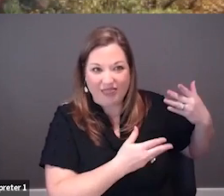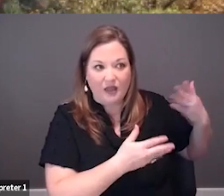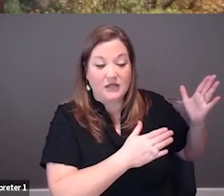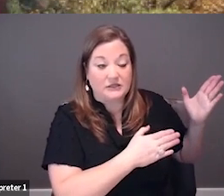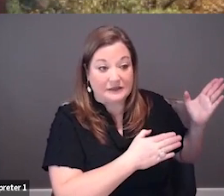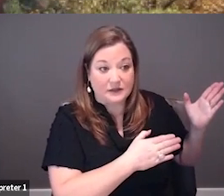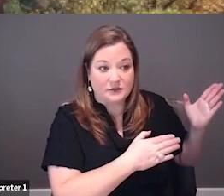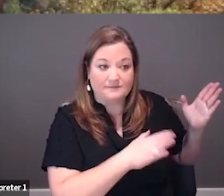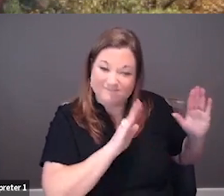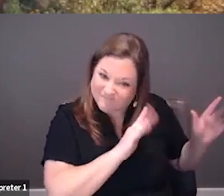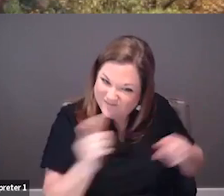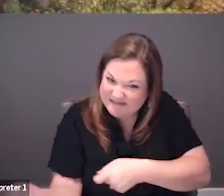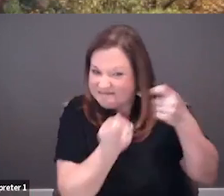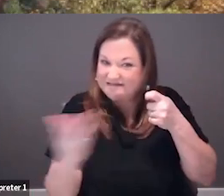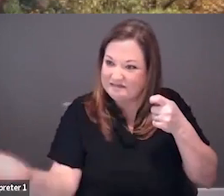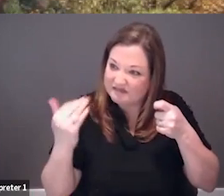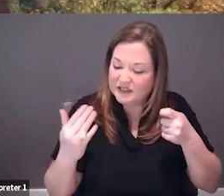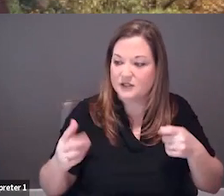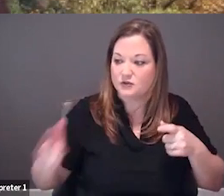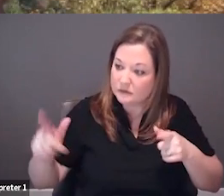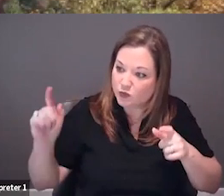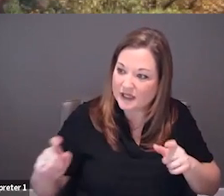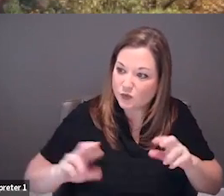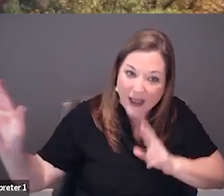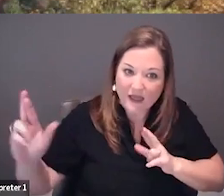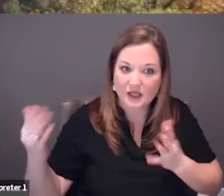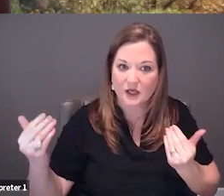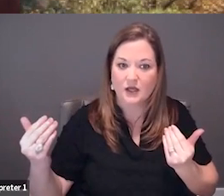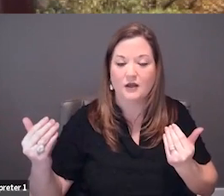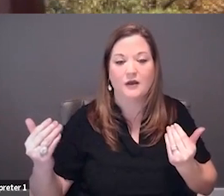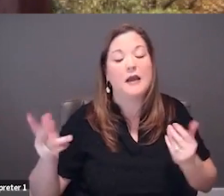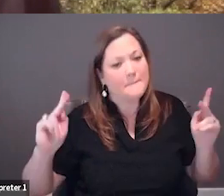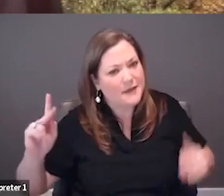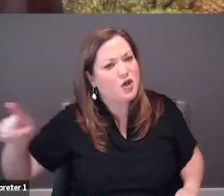on people to get there if they haven't already. It's not that people aren't aware of accessibility.